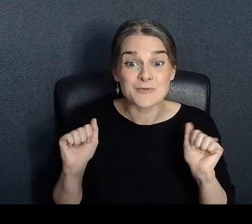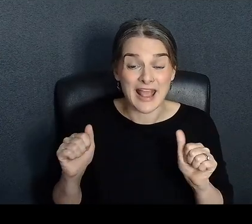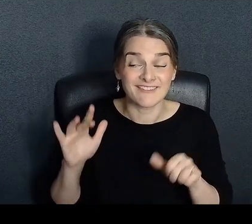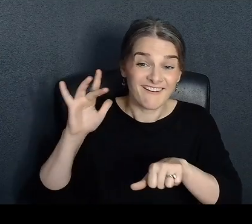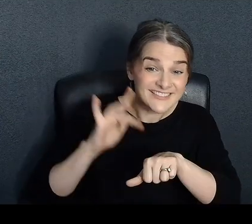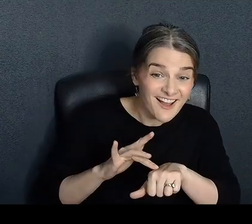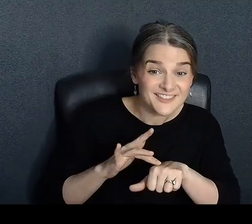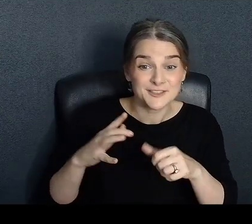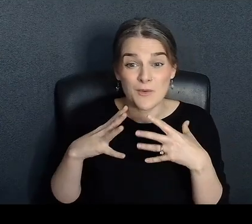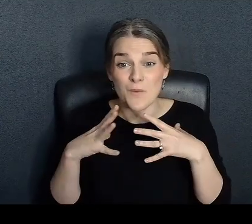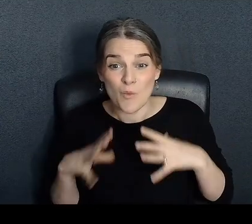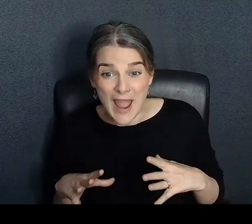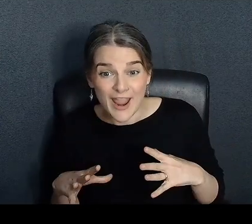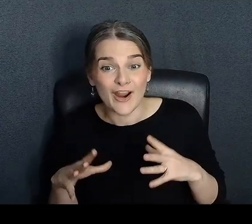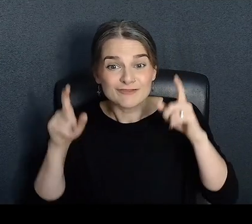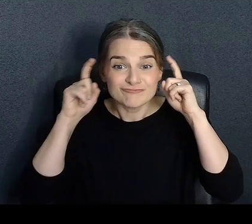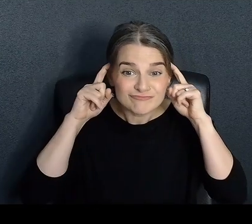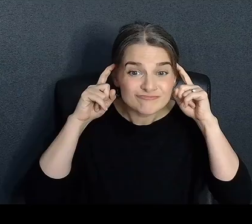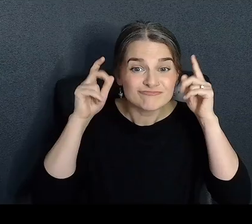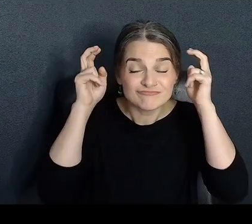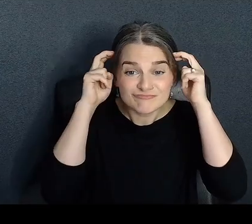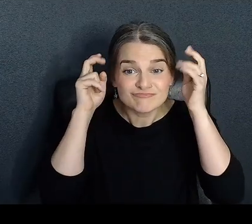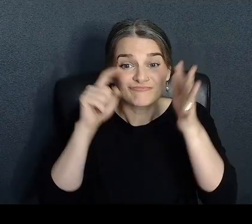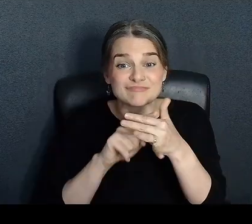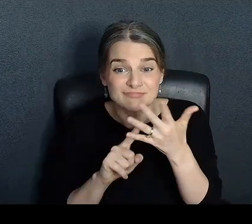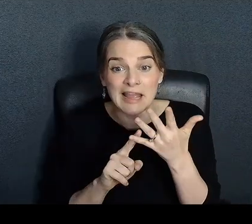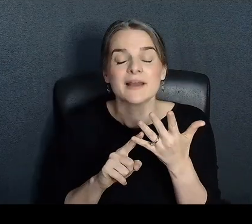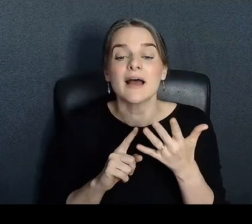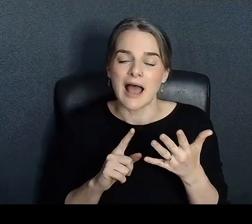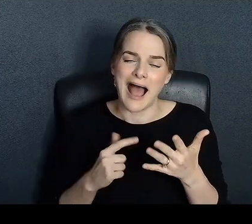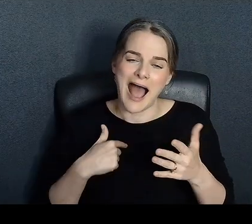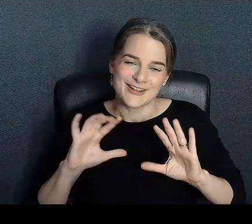I encourage you to reach out to your AT program in your state